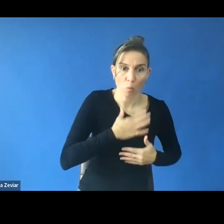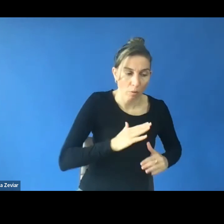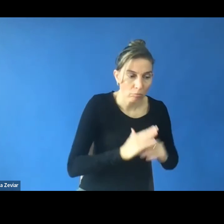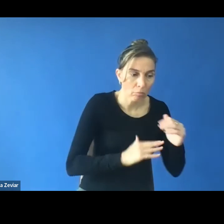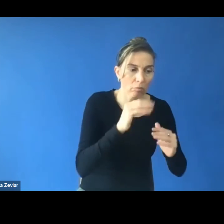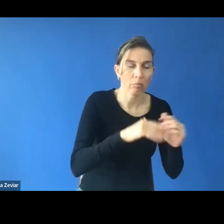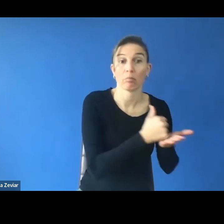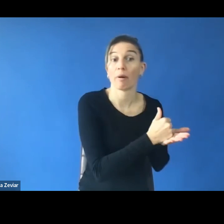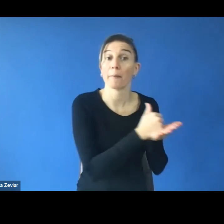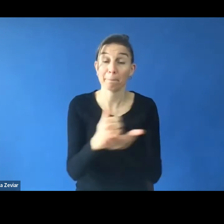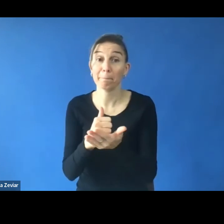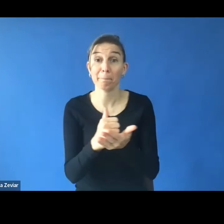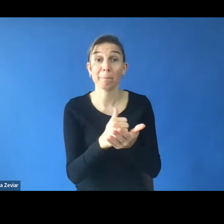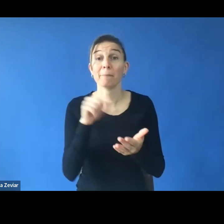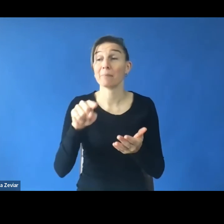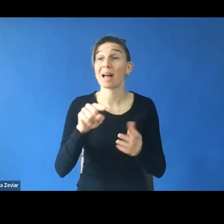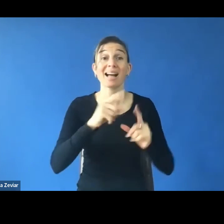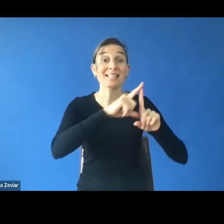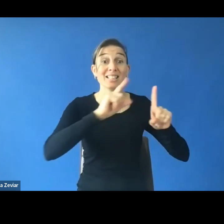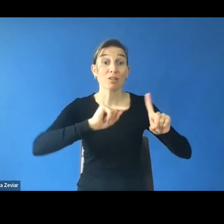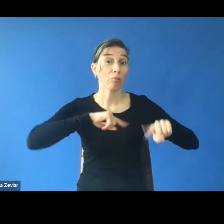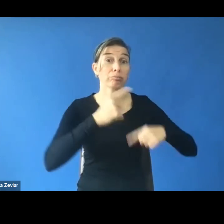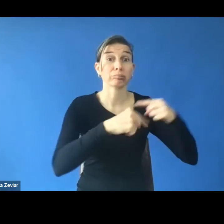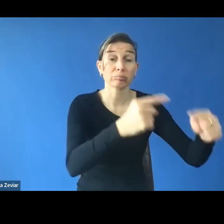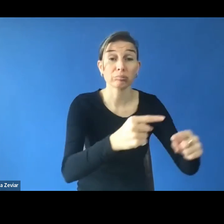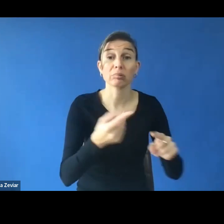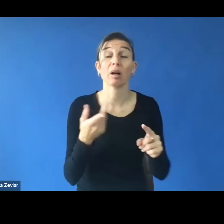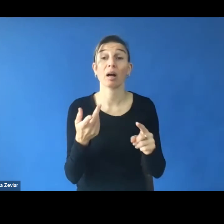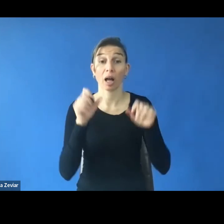with the technology and approaches that changed the labour market.